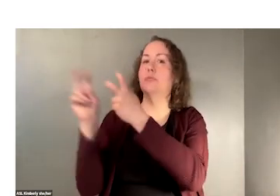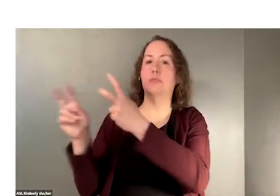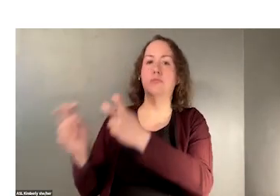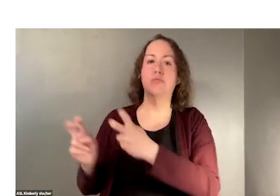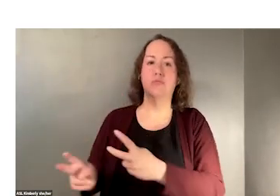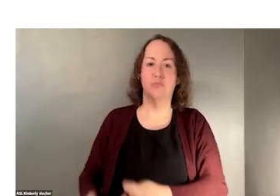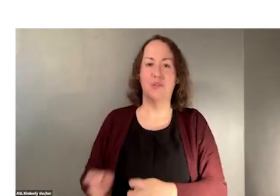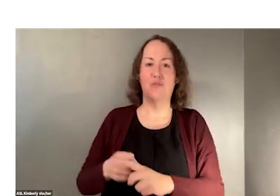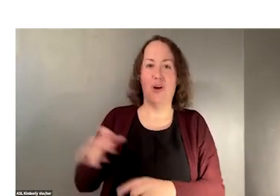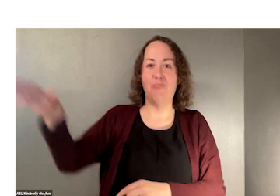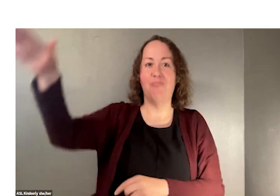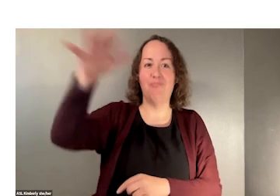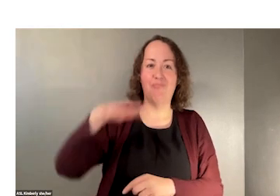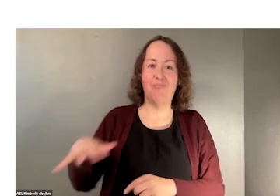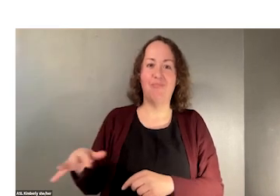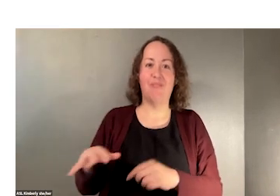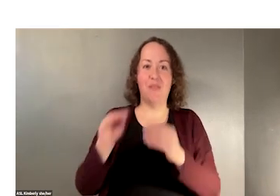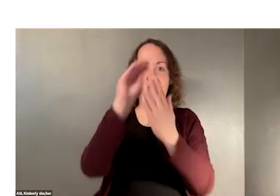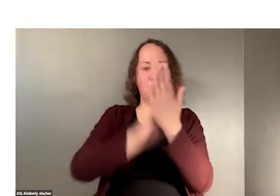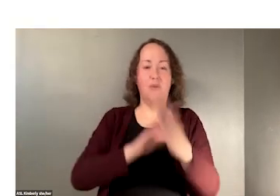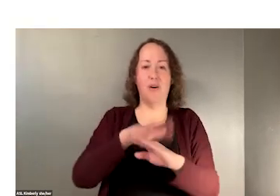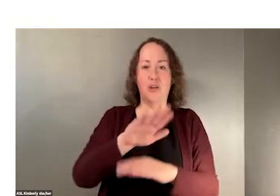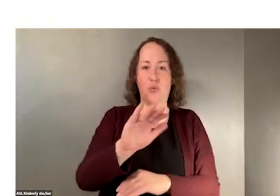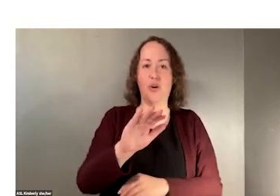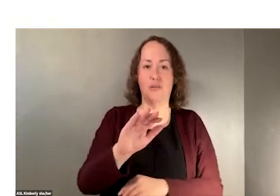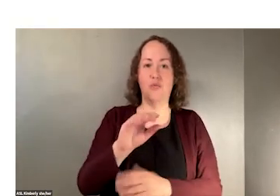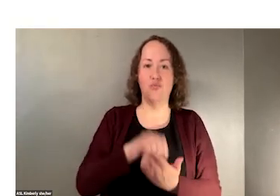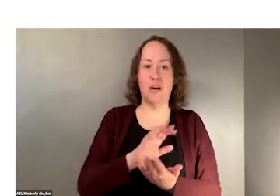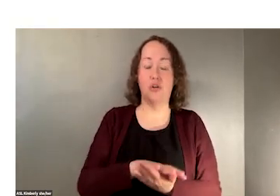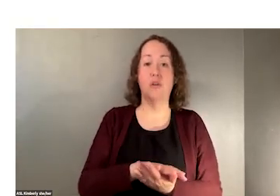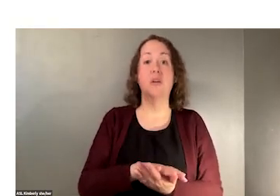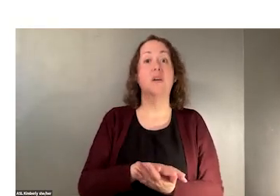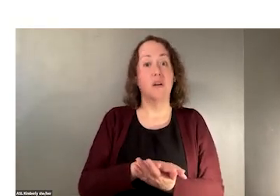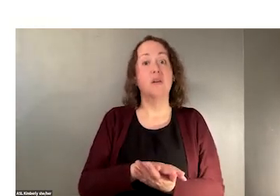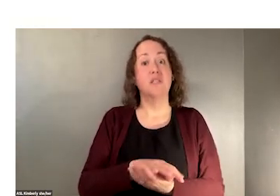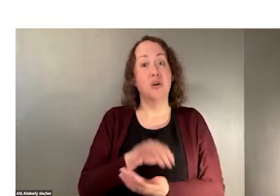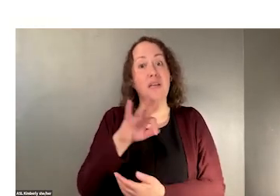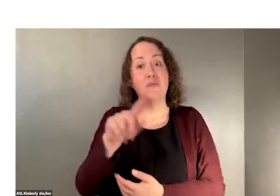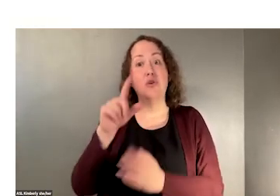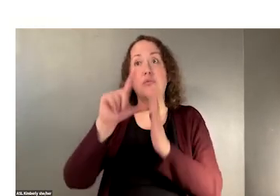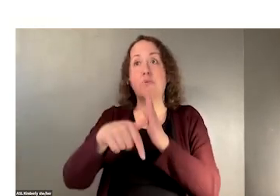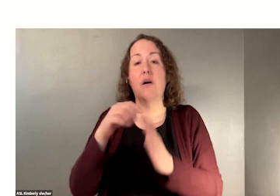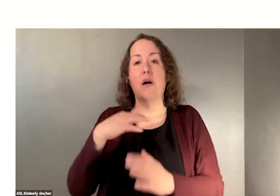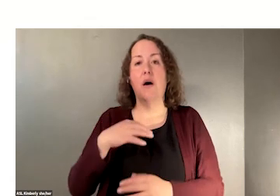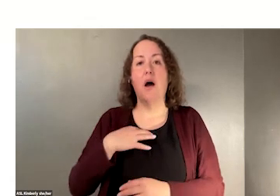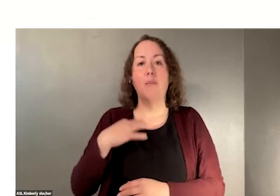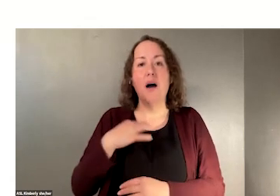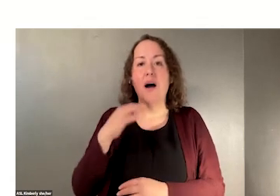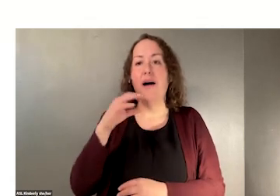So this is -- should be of great interest if you're applying for NSF grants. You are publishing in that space.